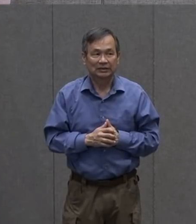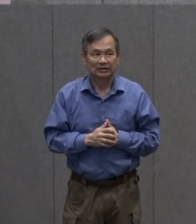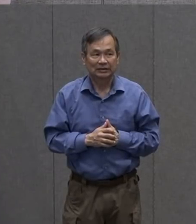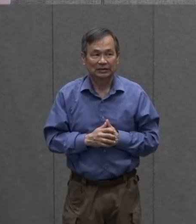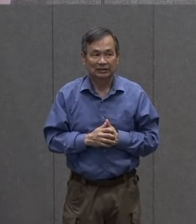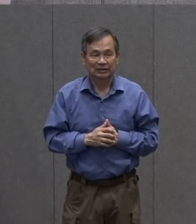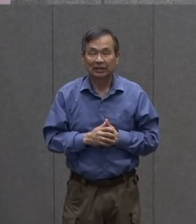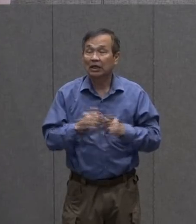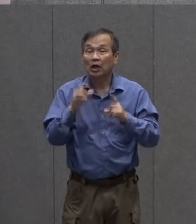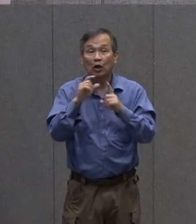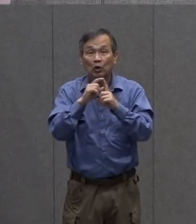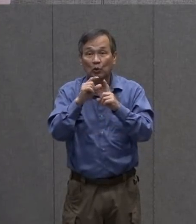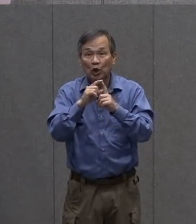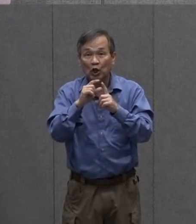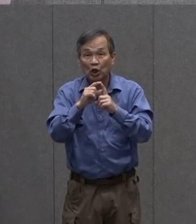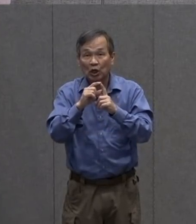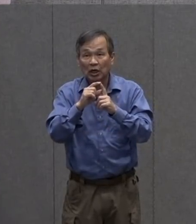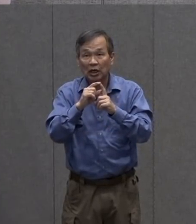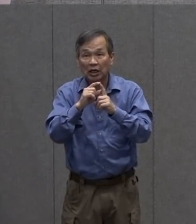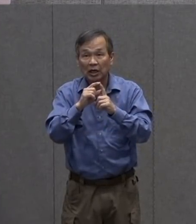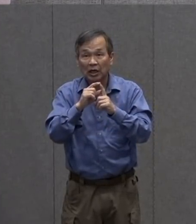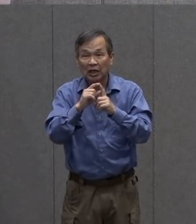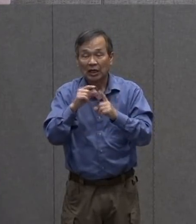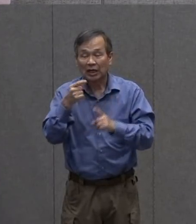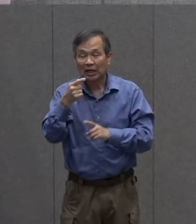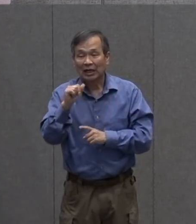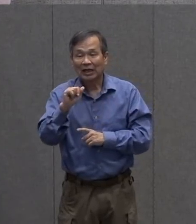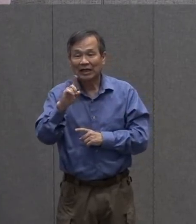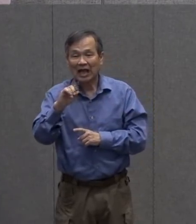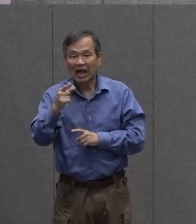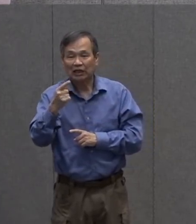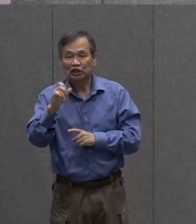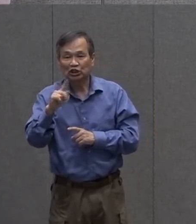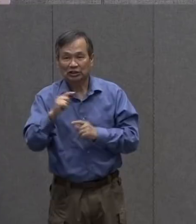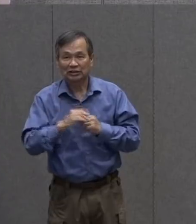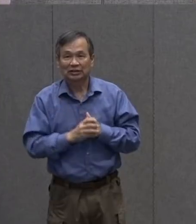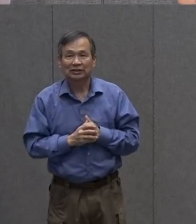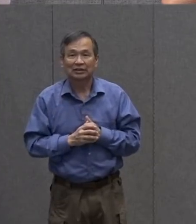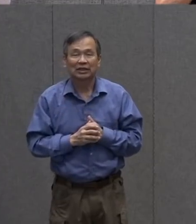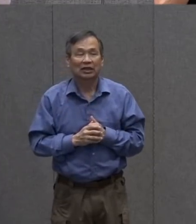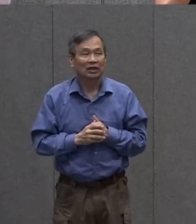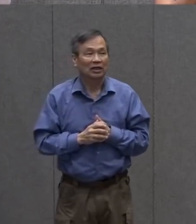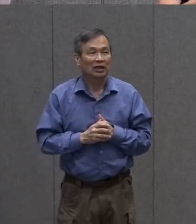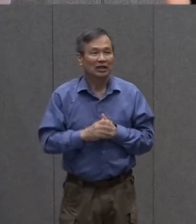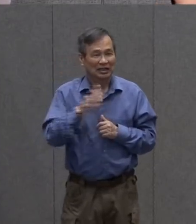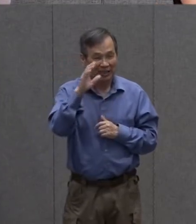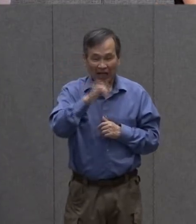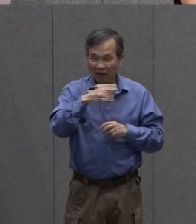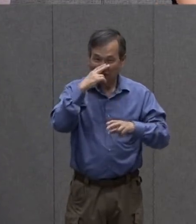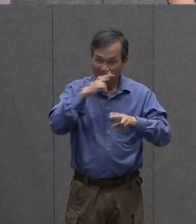This word is gadget. Oh, gadget, that was one of those fun words